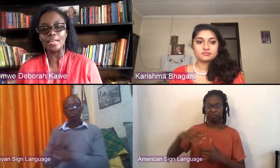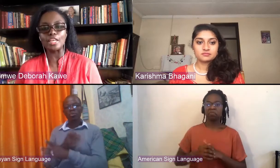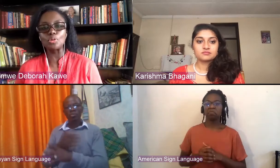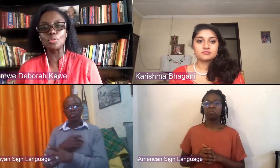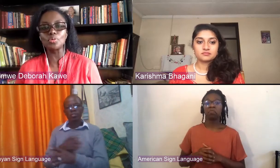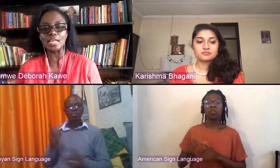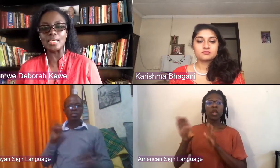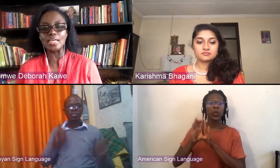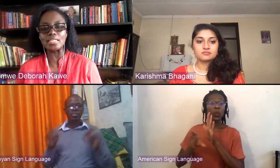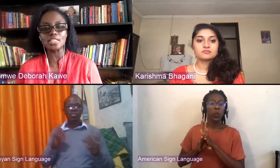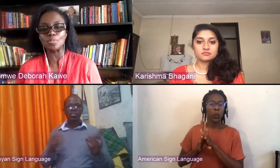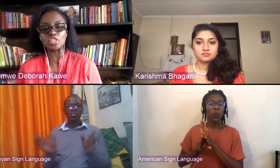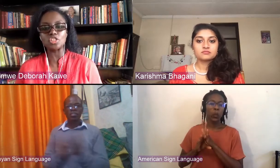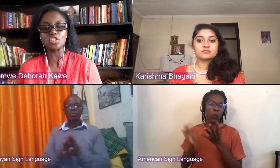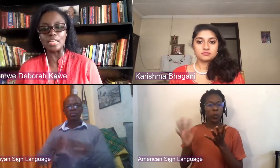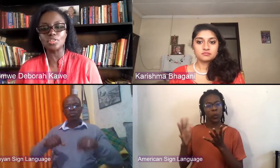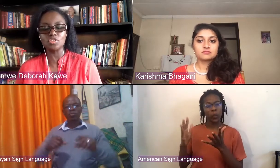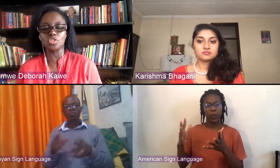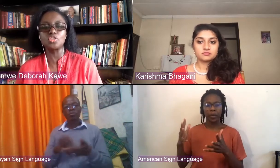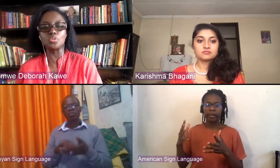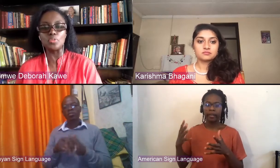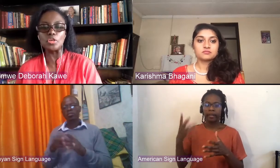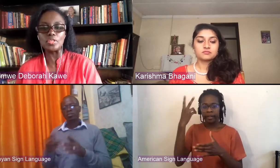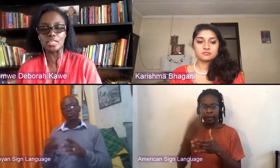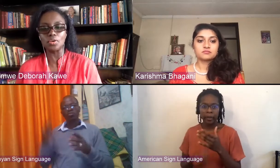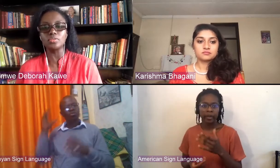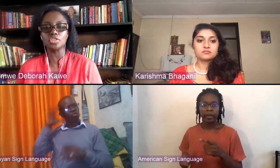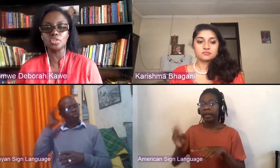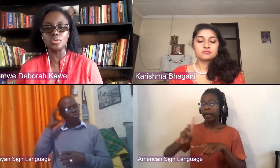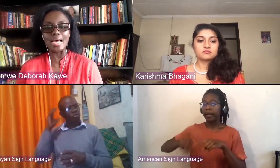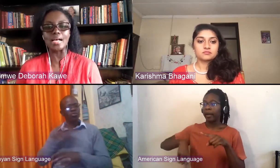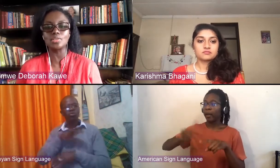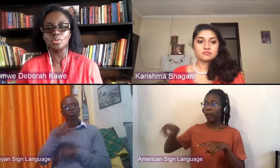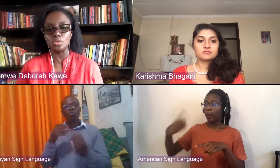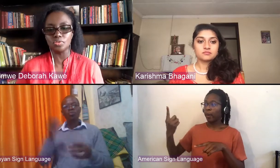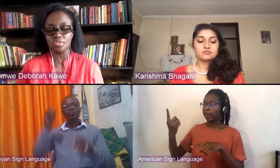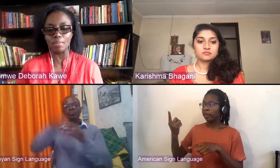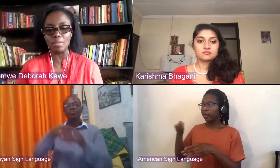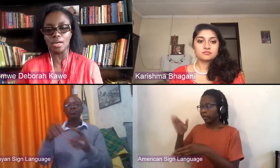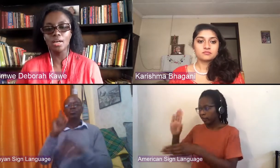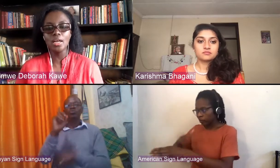like you couldn't specialize to just do music or just do dance or do drama.